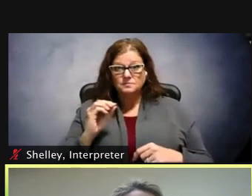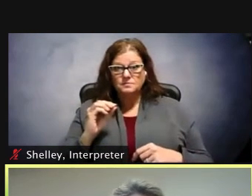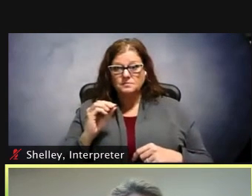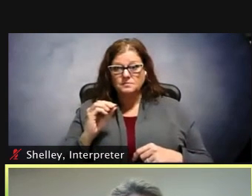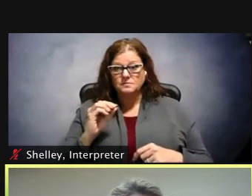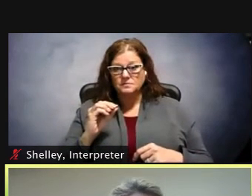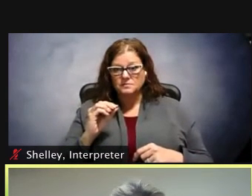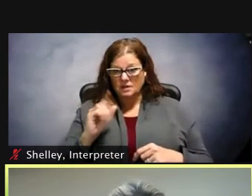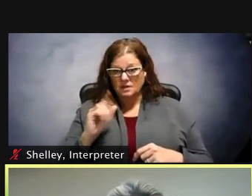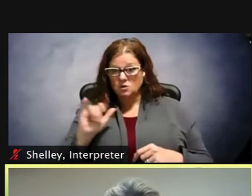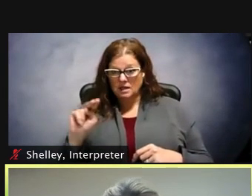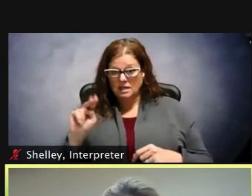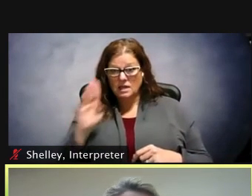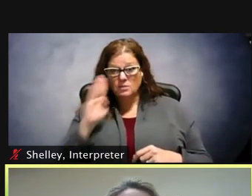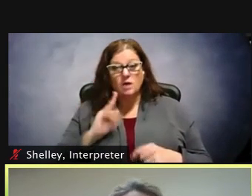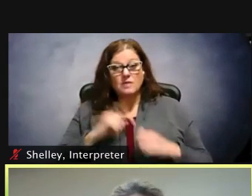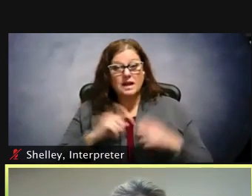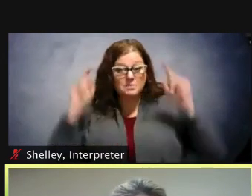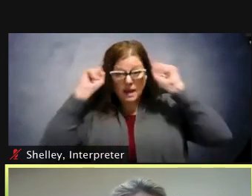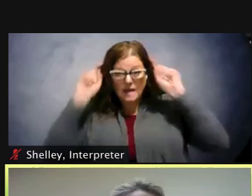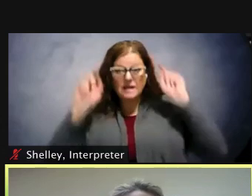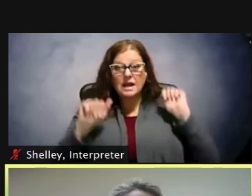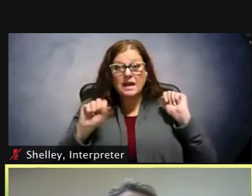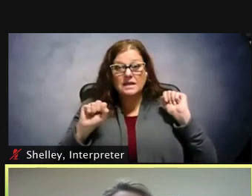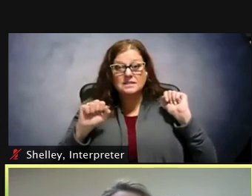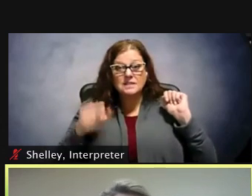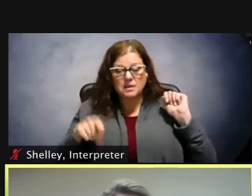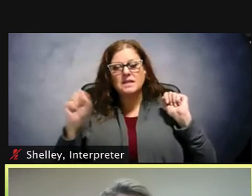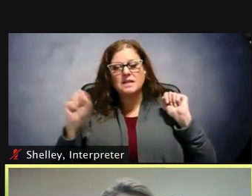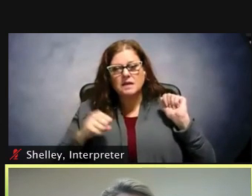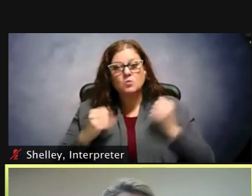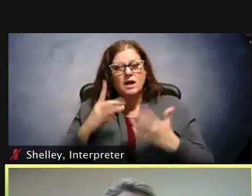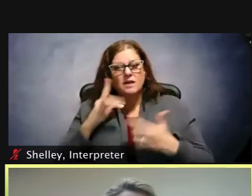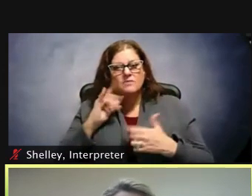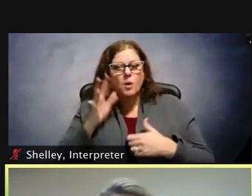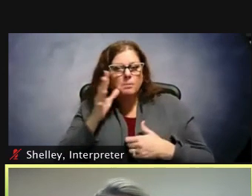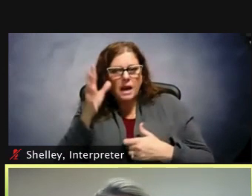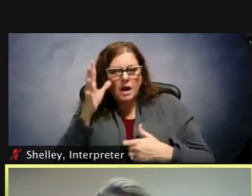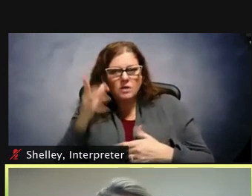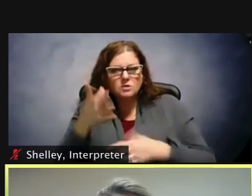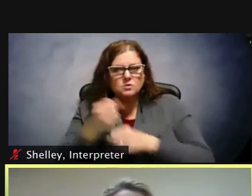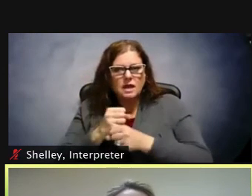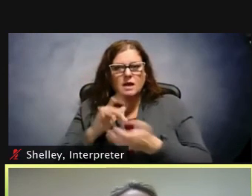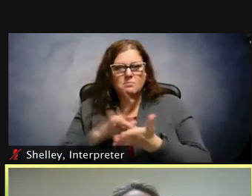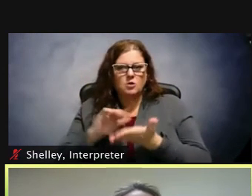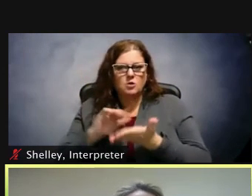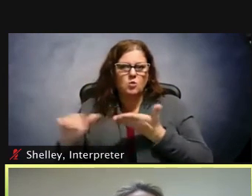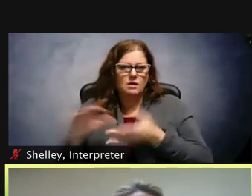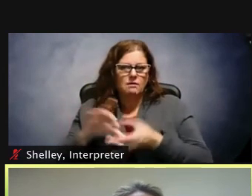“Get him aided ASAP.” Yes, we are waiting on the parents to get a medical release. We've asked